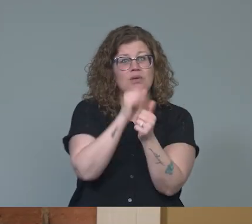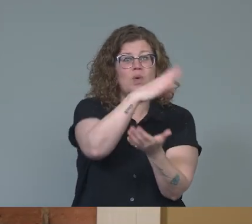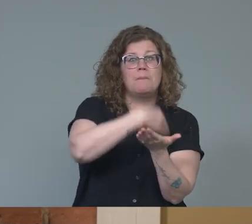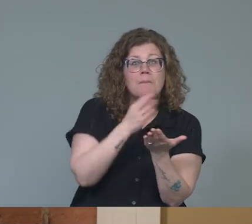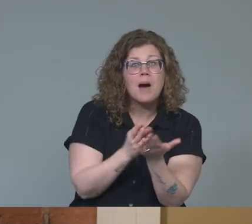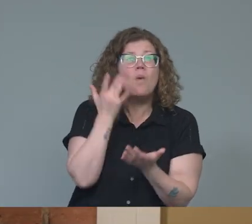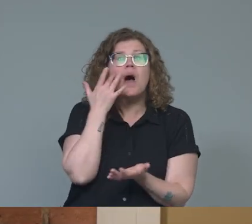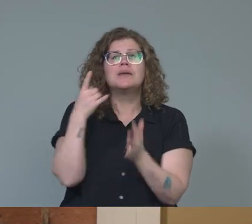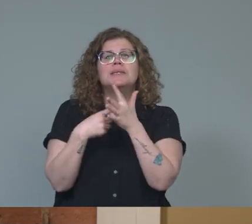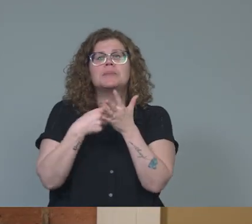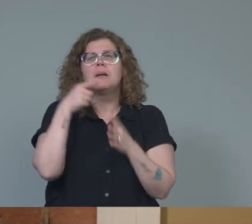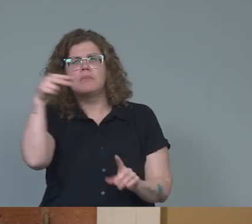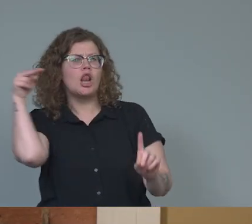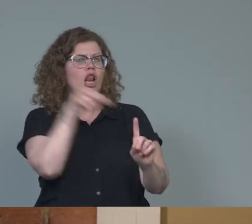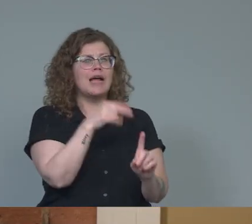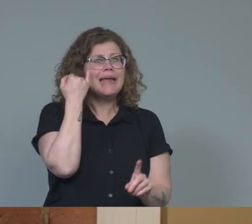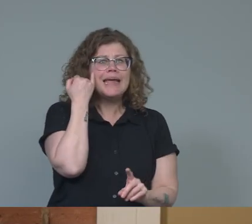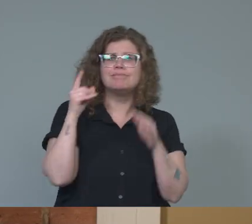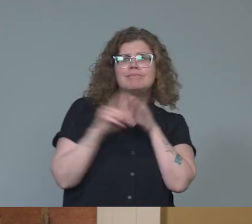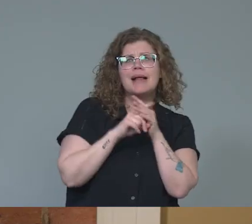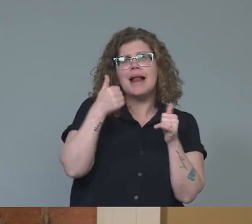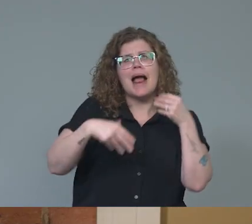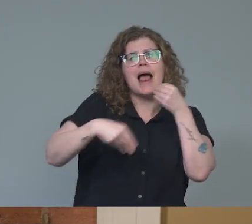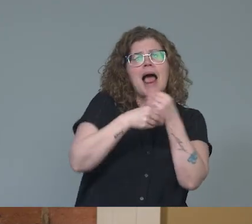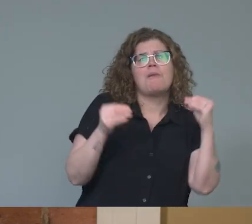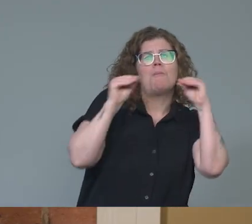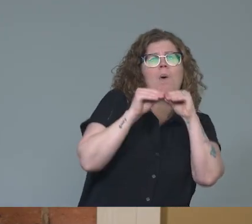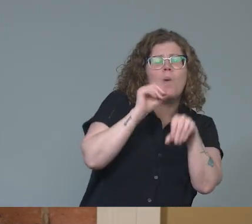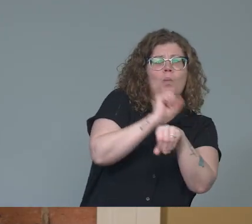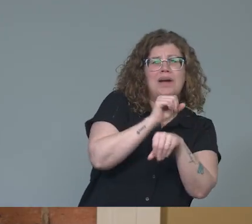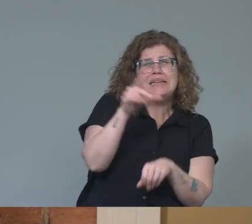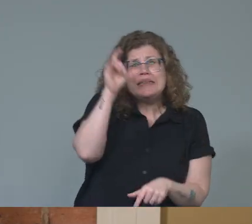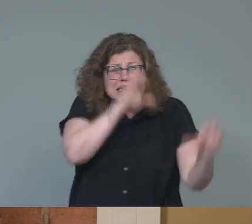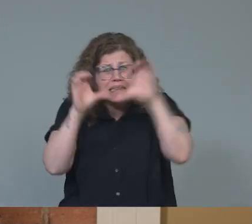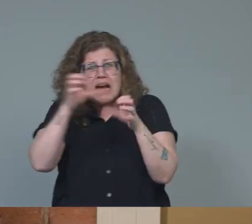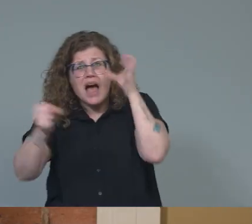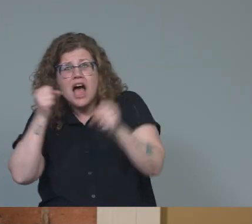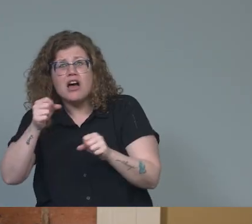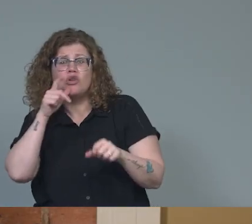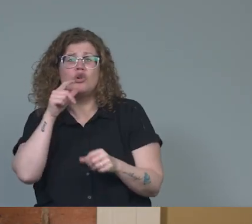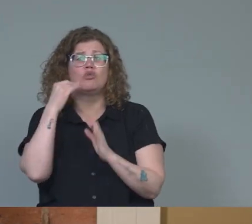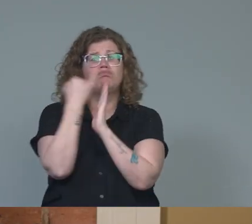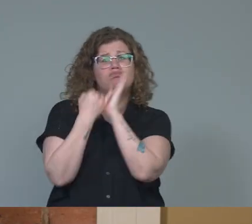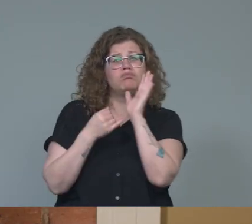with any support people that need to come in and provide feedback, and then it's reviewed by all potential partners, shareholders